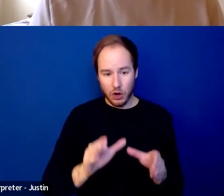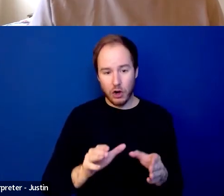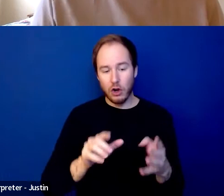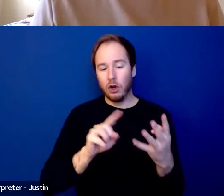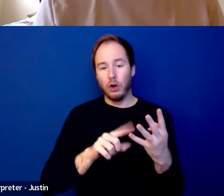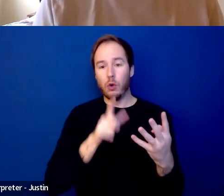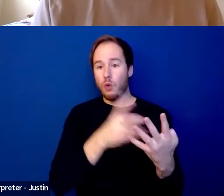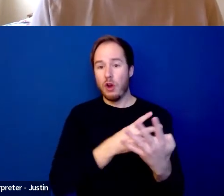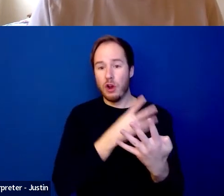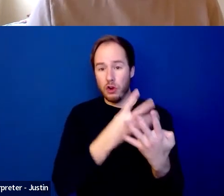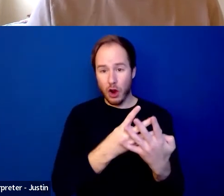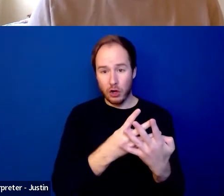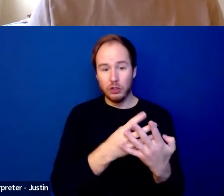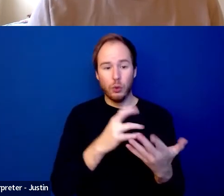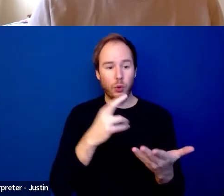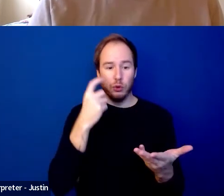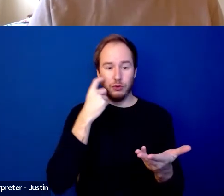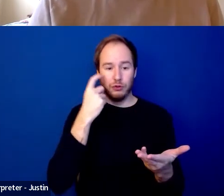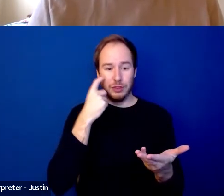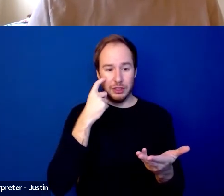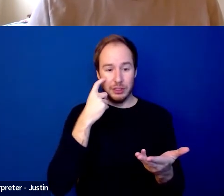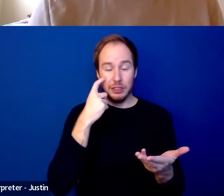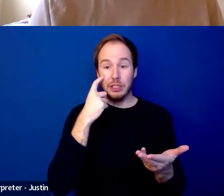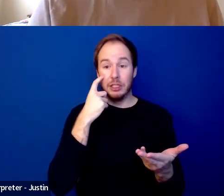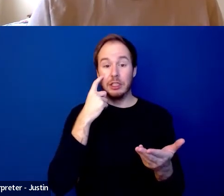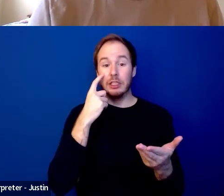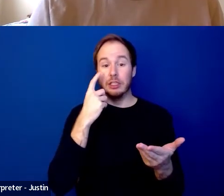or recently coming out of incarceration,